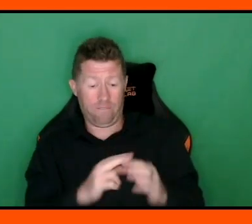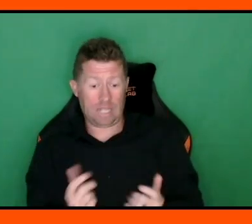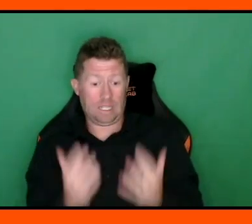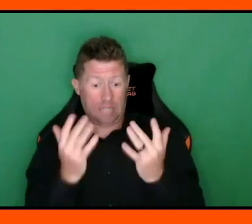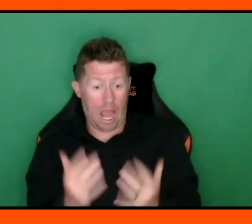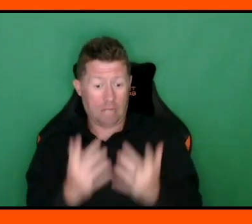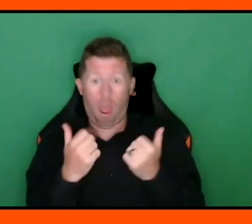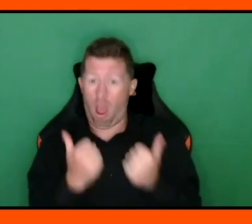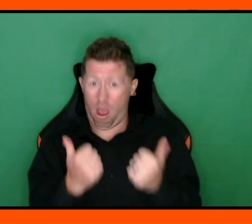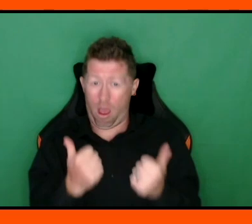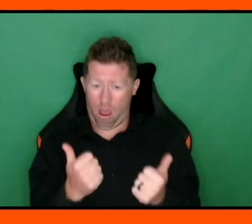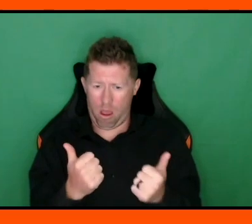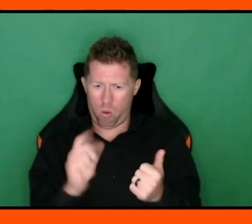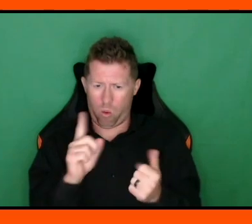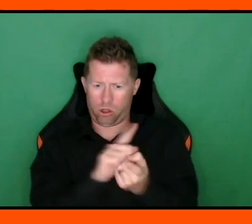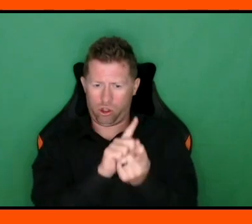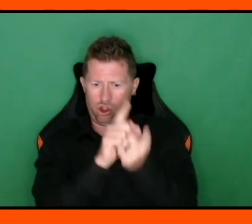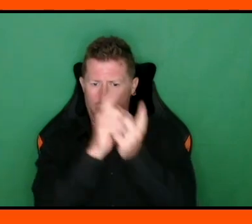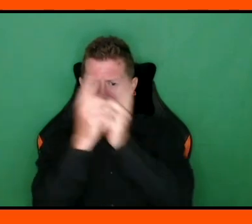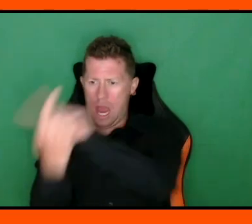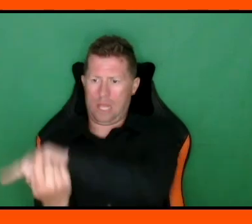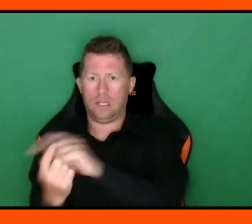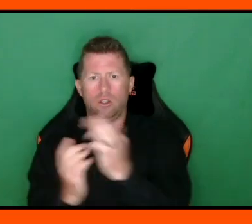This is a point in time measure on one night,